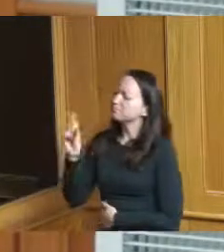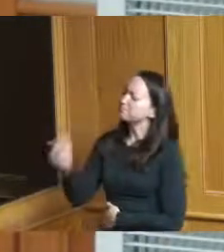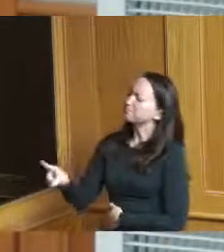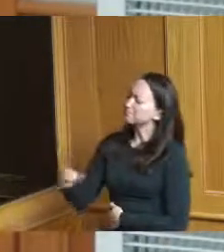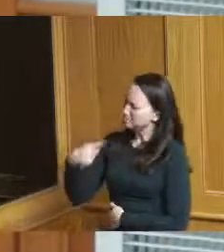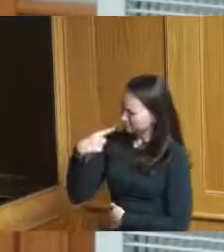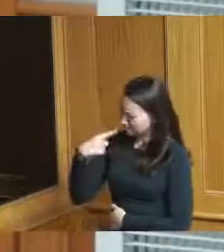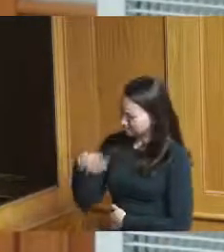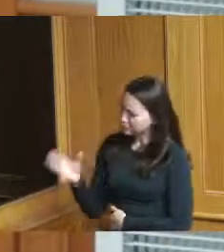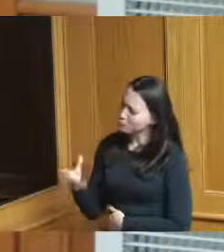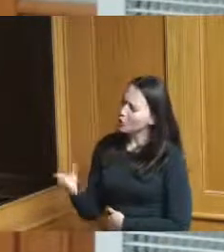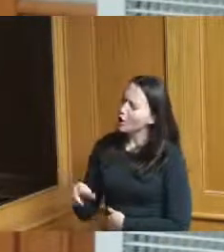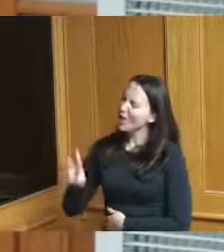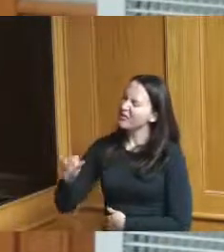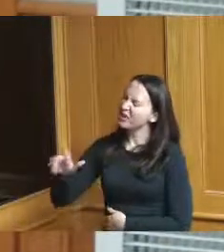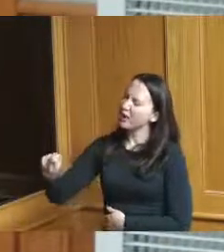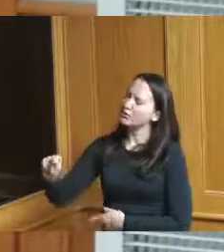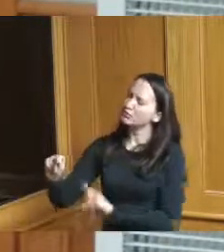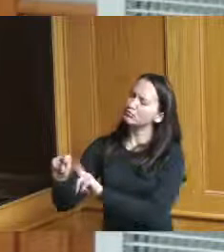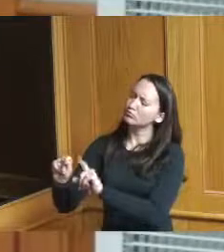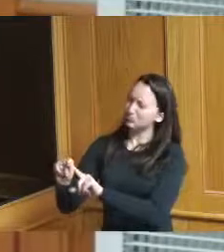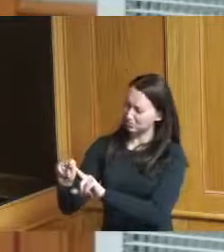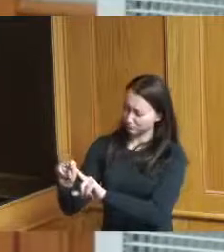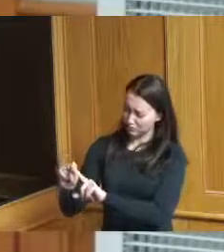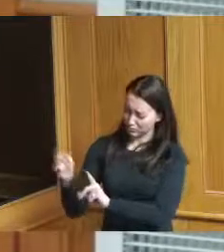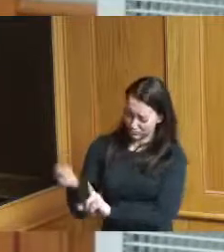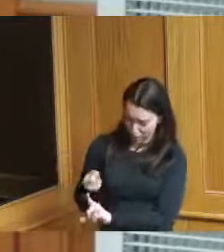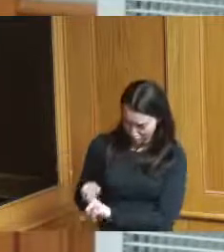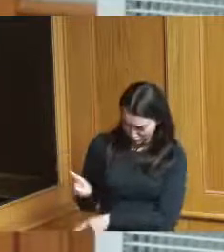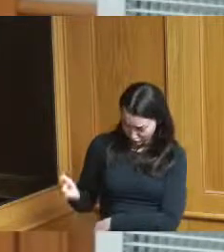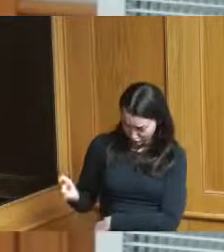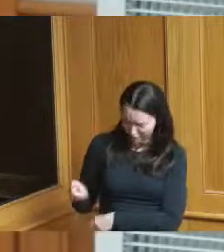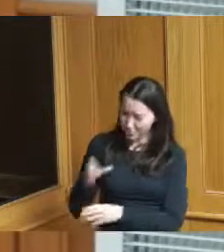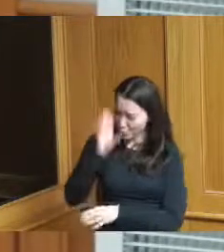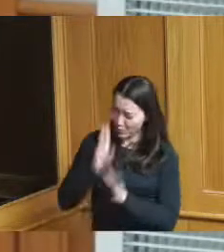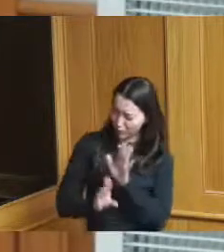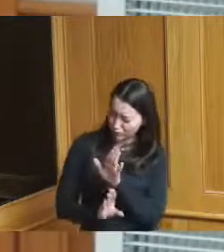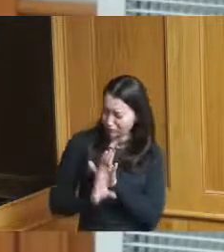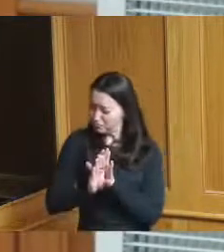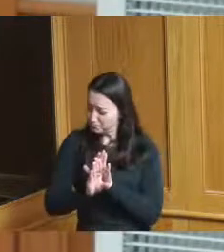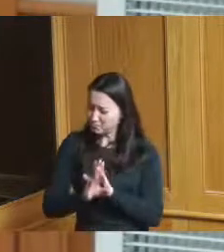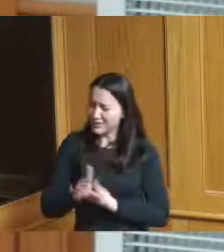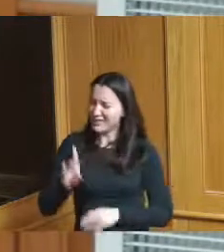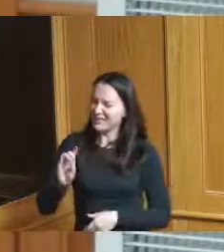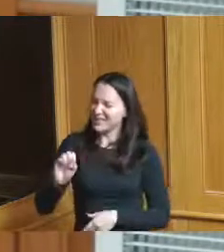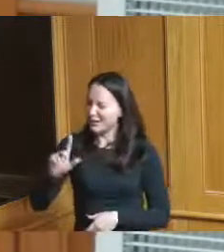the the the variance is that having an impact the rising cases what was having an impact on